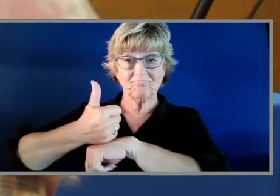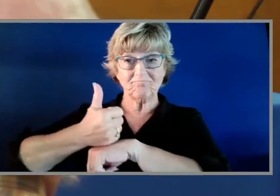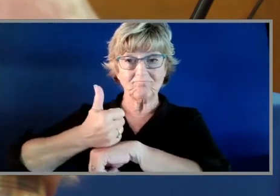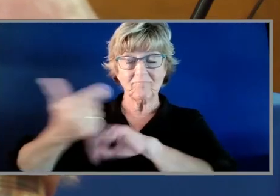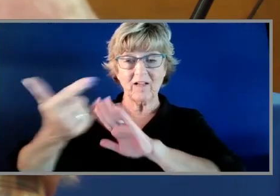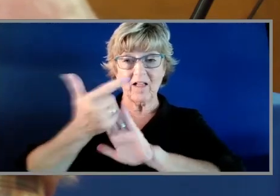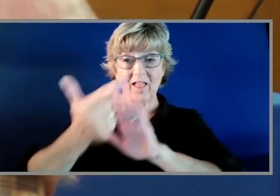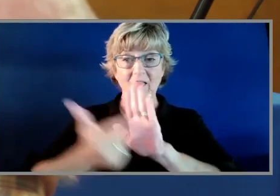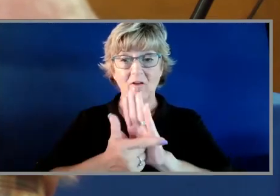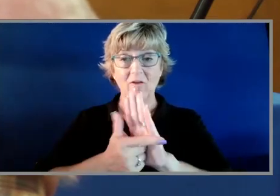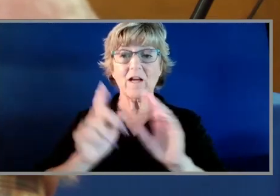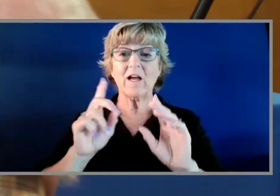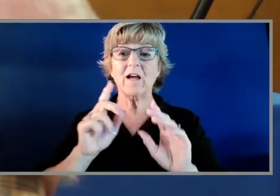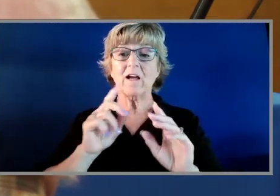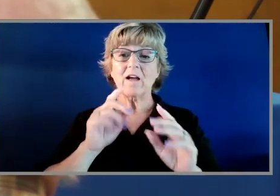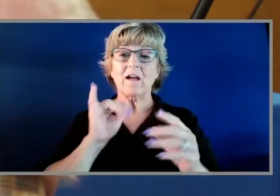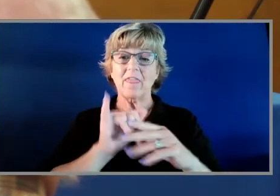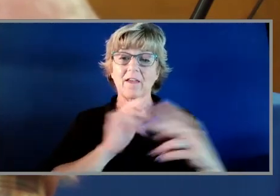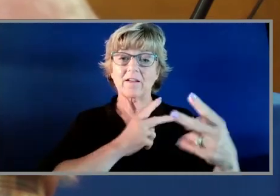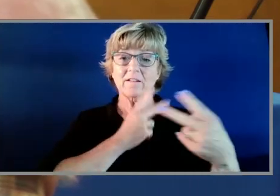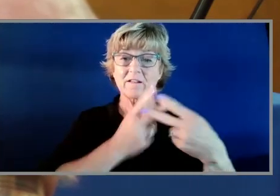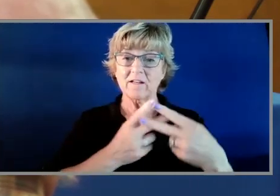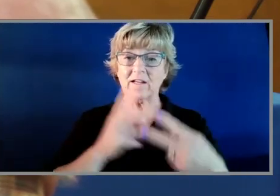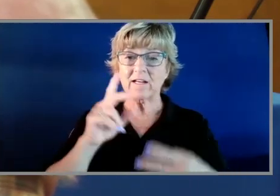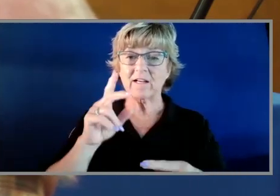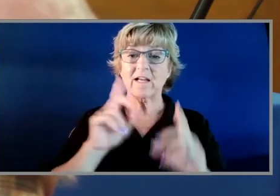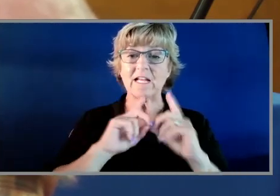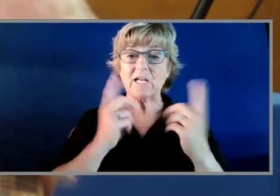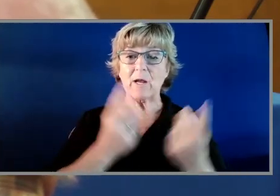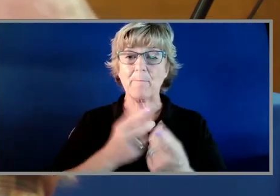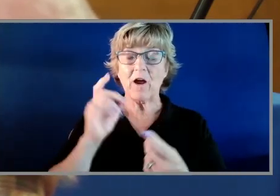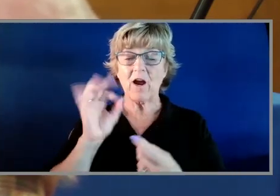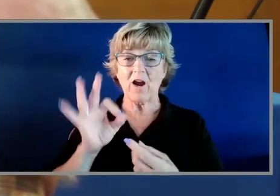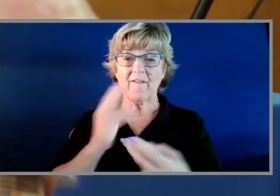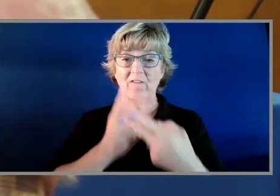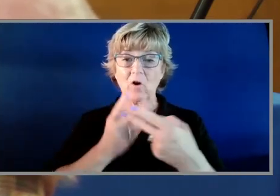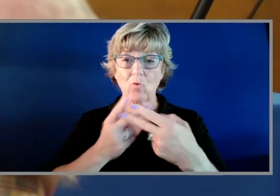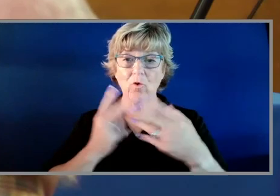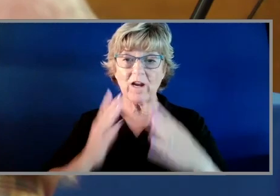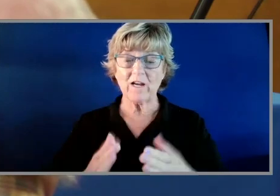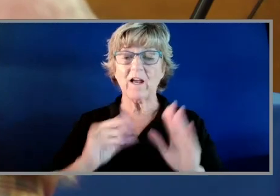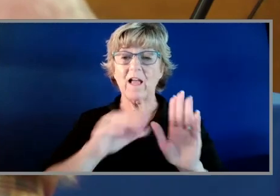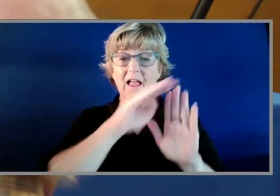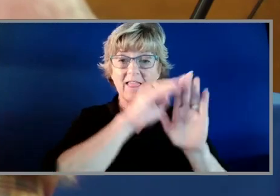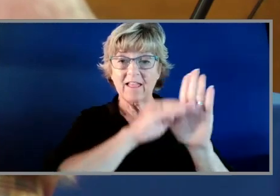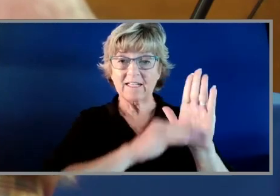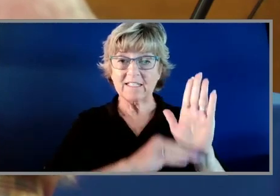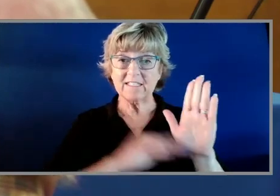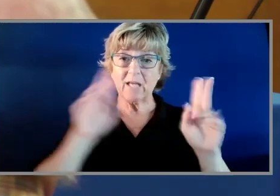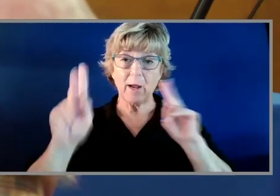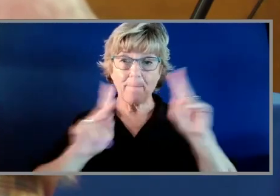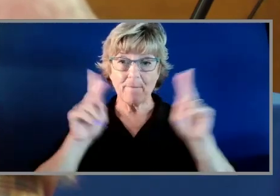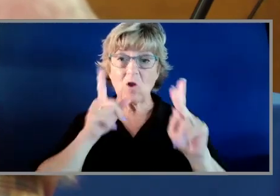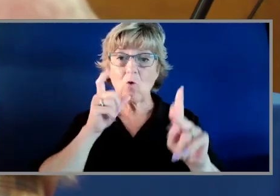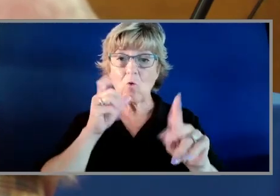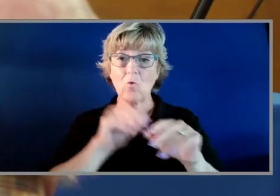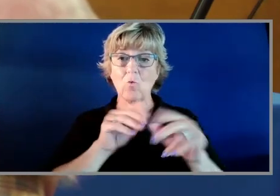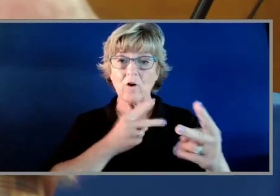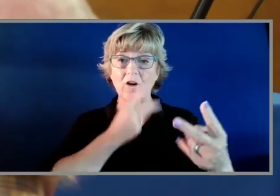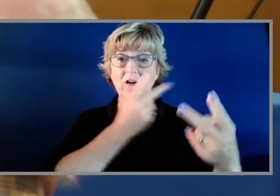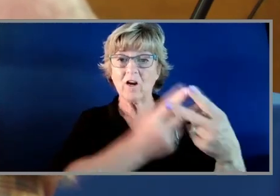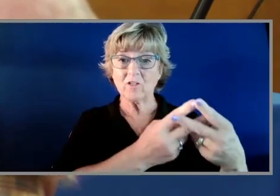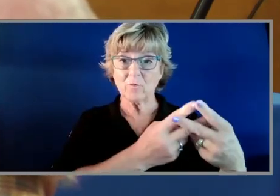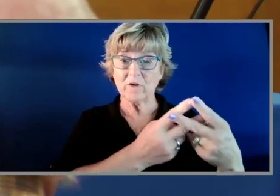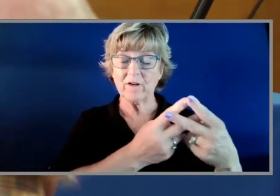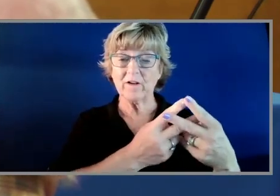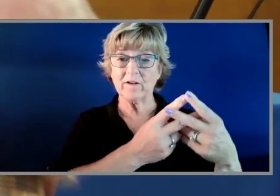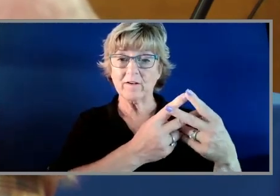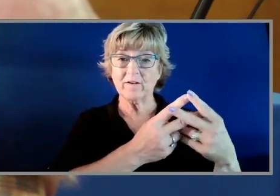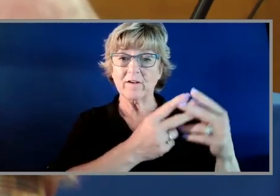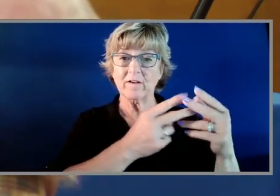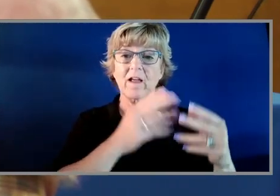Studio: The legislature, an actual law that said that this department of corrections shall provide to the statewide